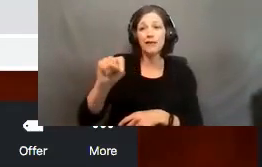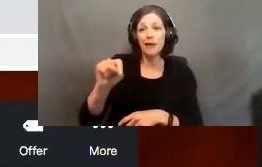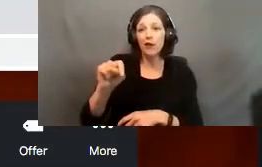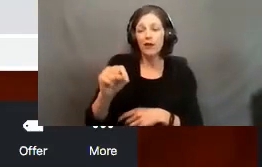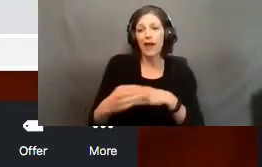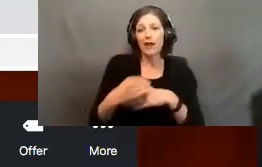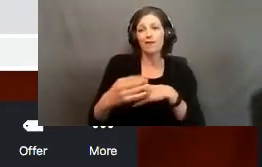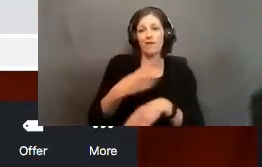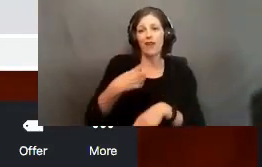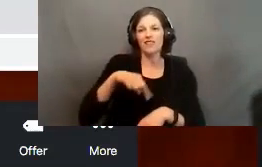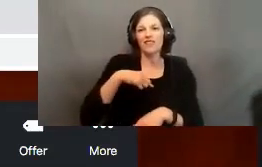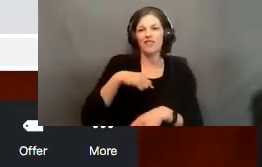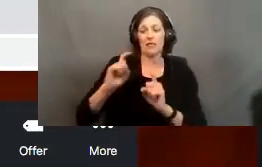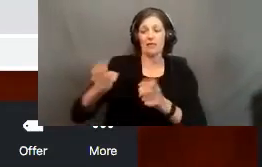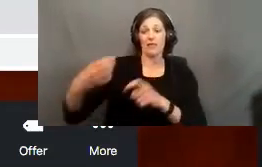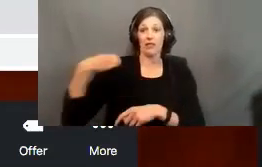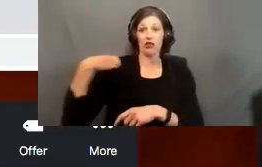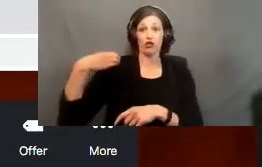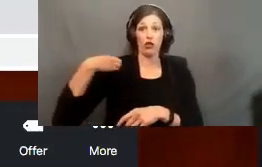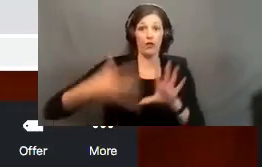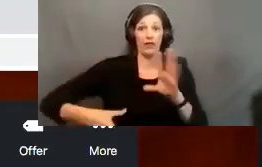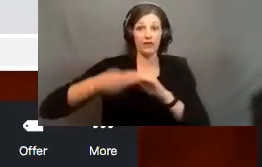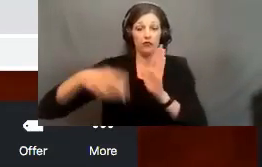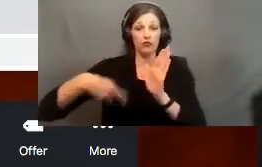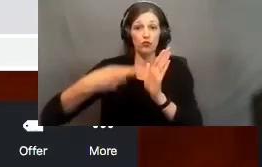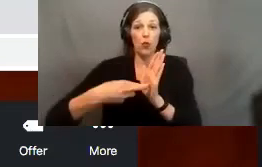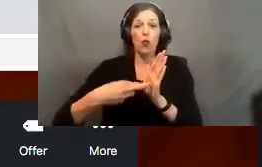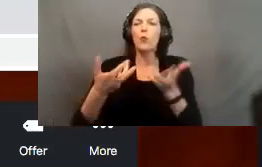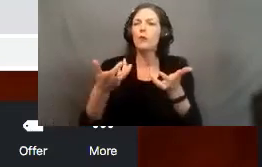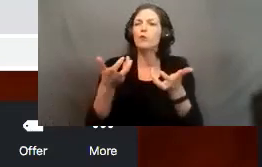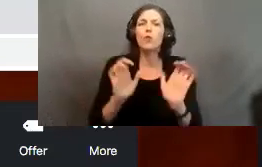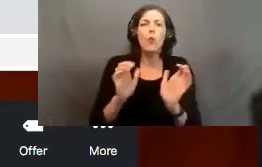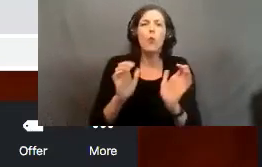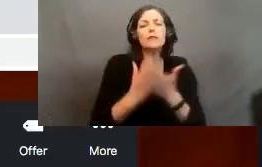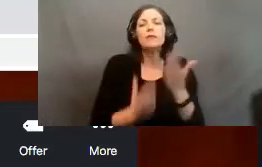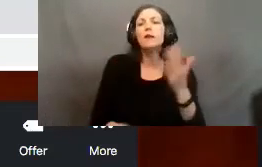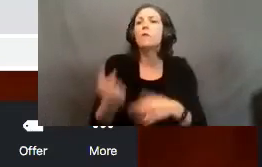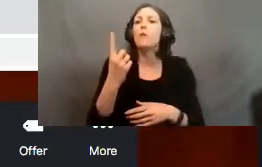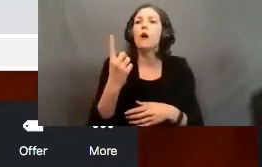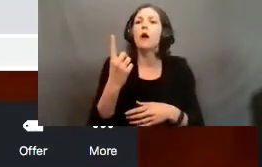that additional role is that we do not want someone inadvertently to press